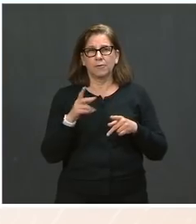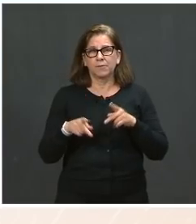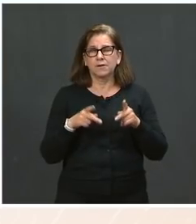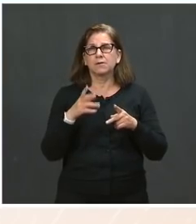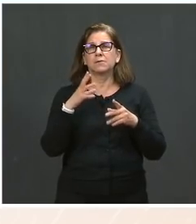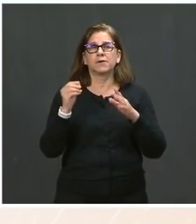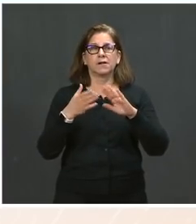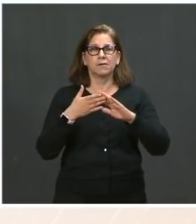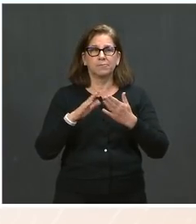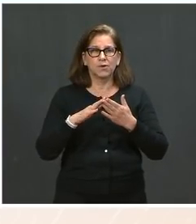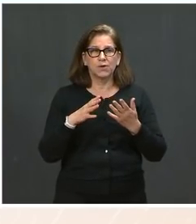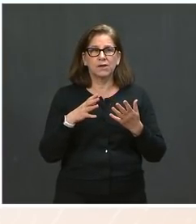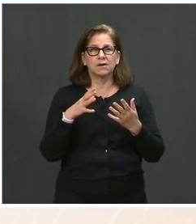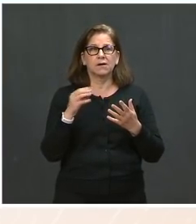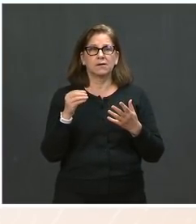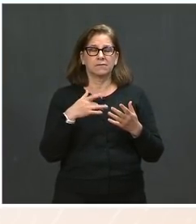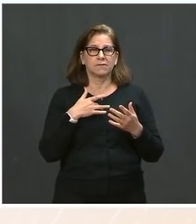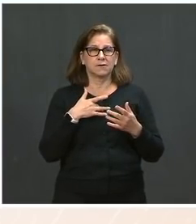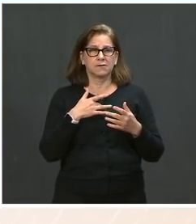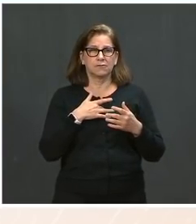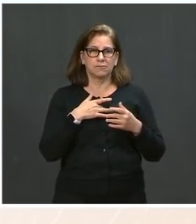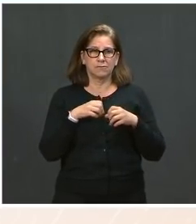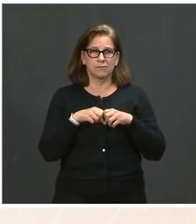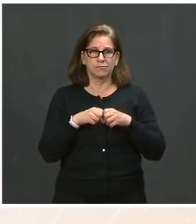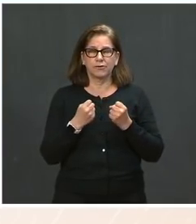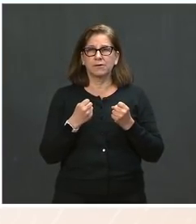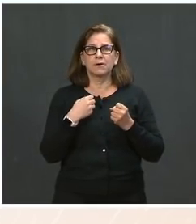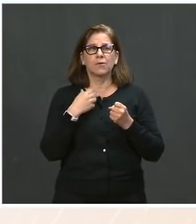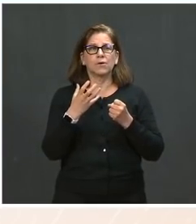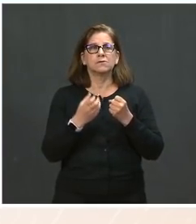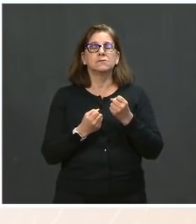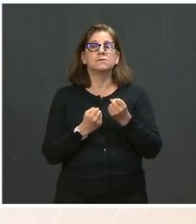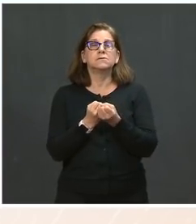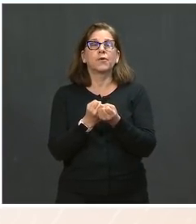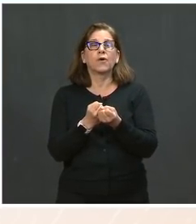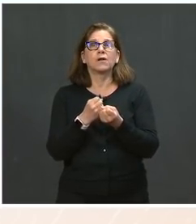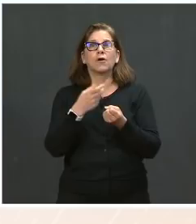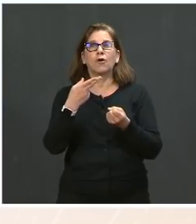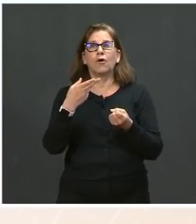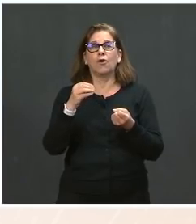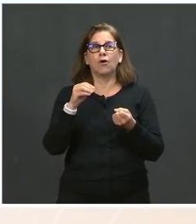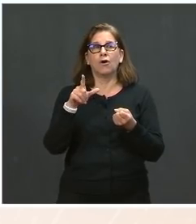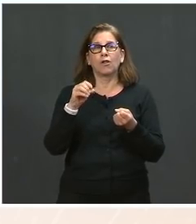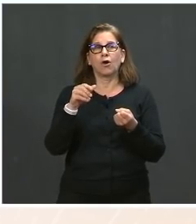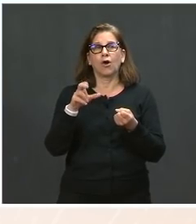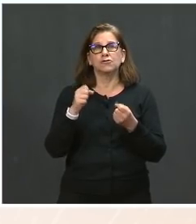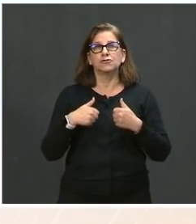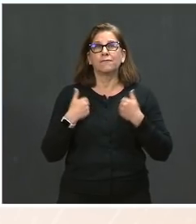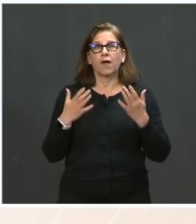And we embrace Holocaust survivors, some of whom are still with us. They deserve our continued support to live in dignity.